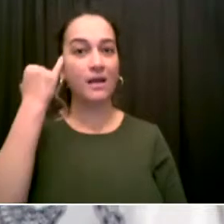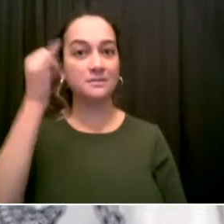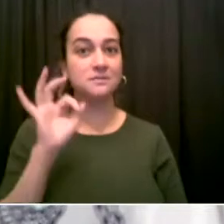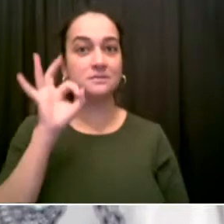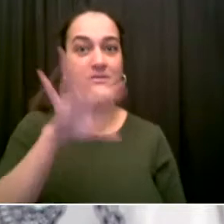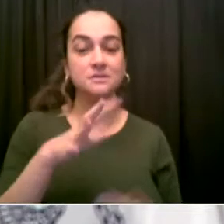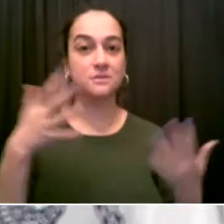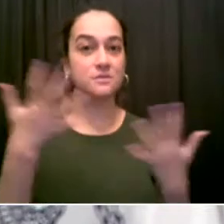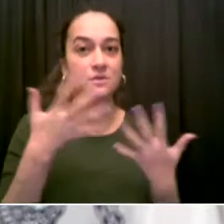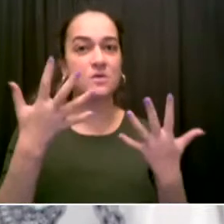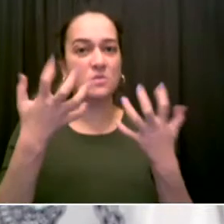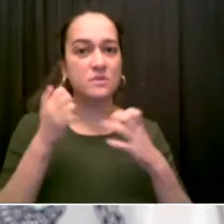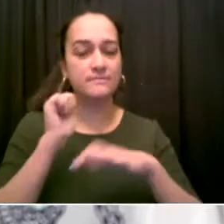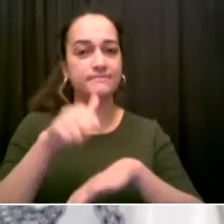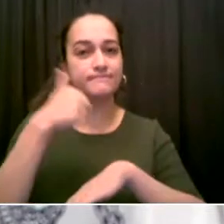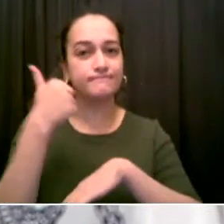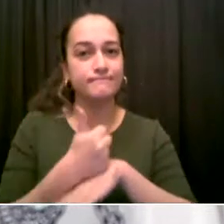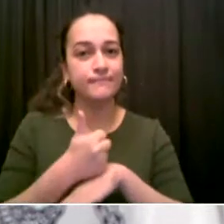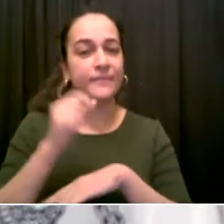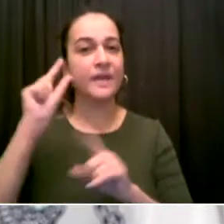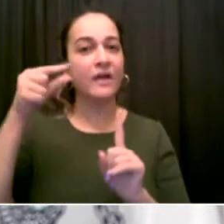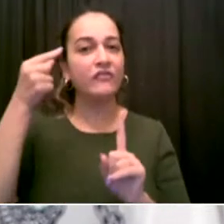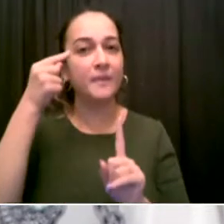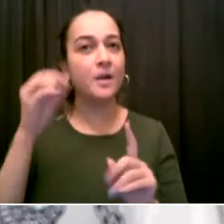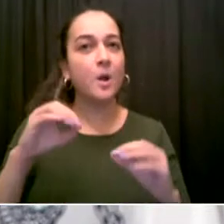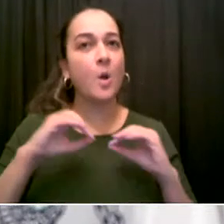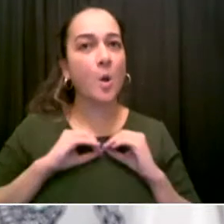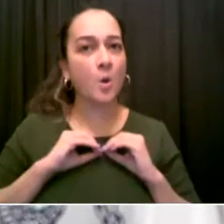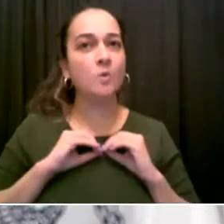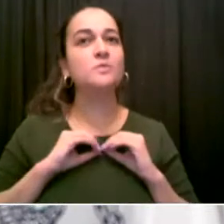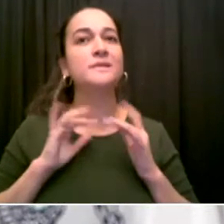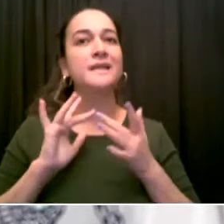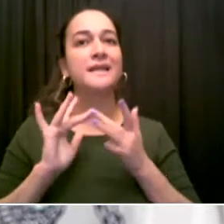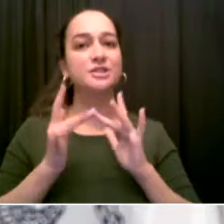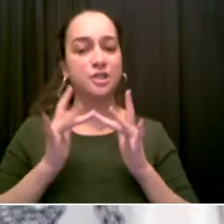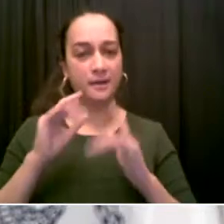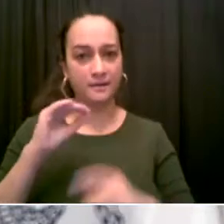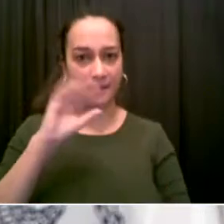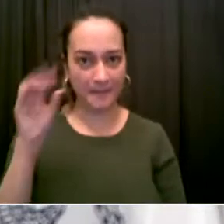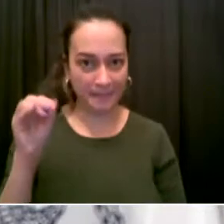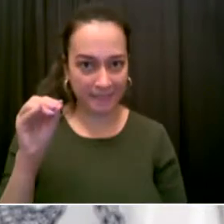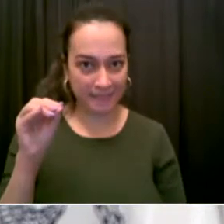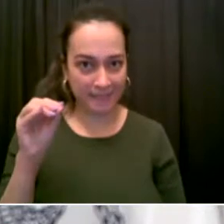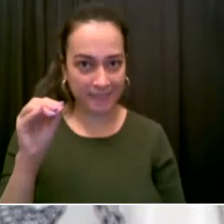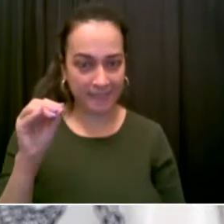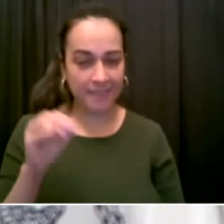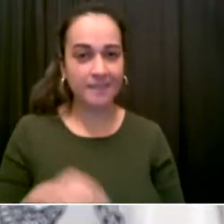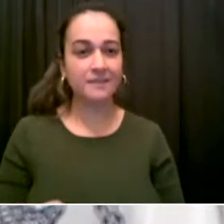WAS TO ESTABLISH